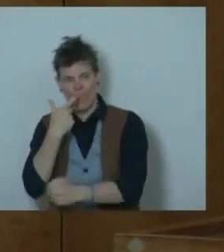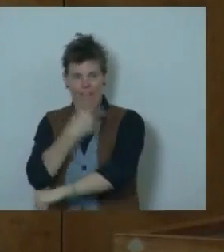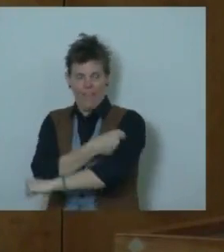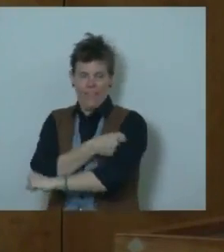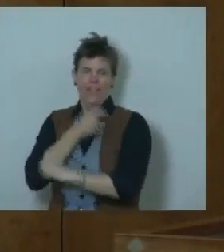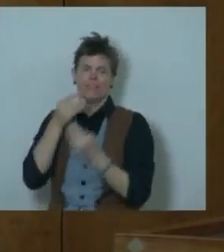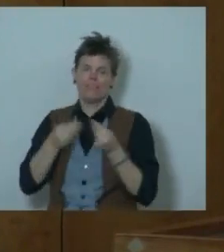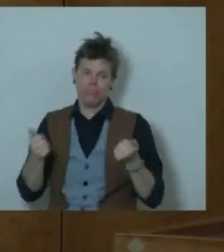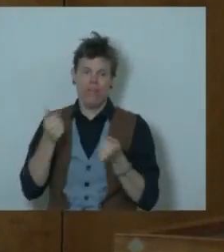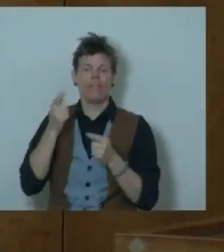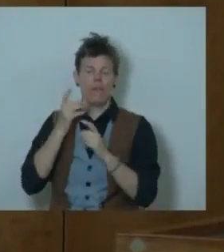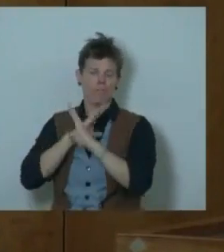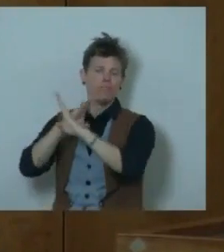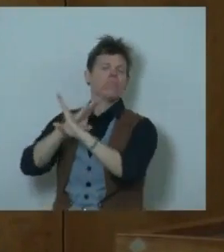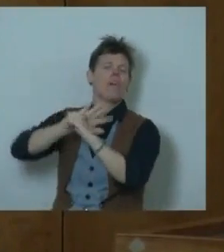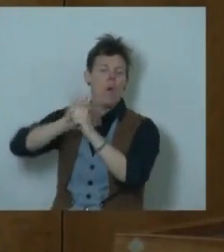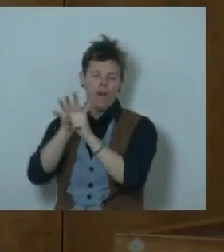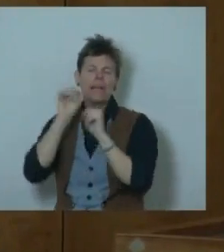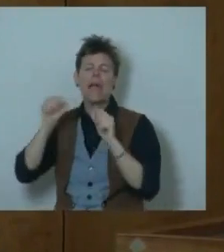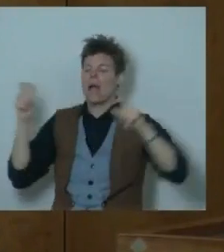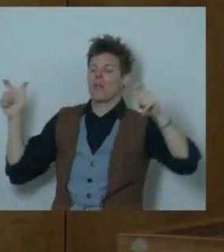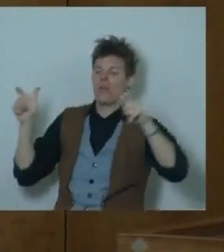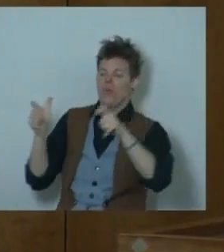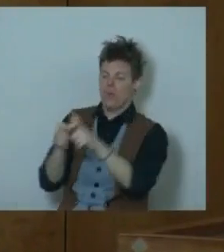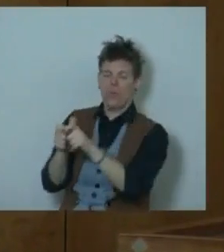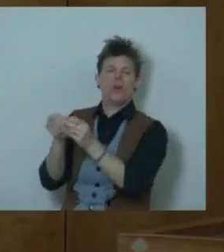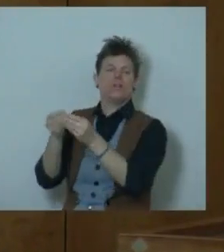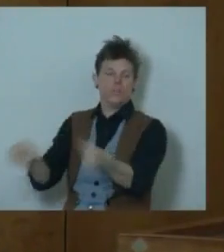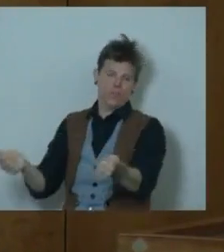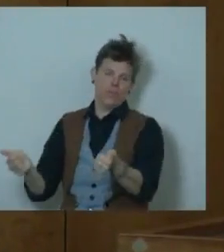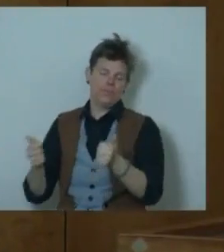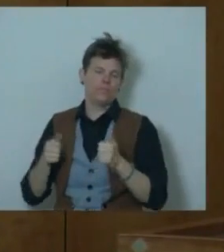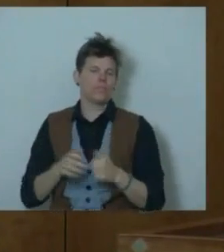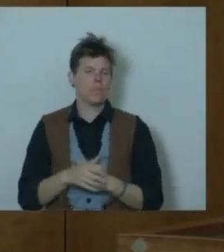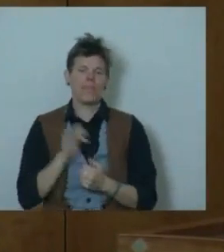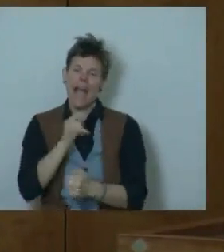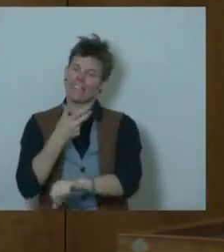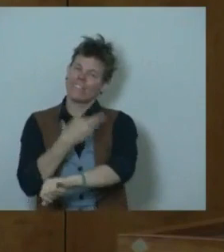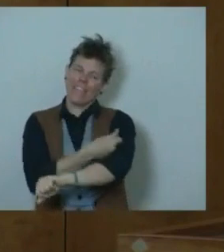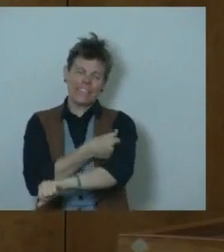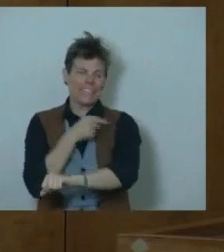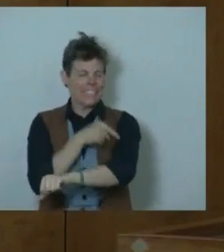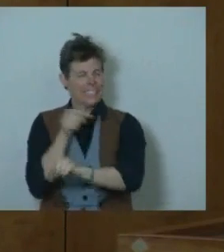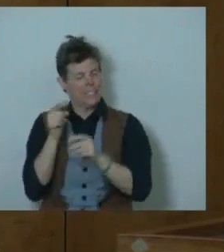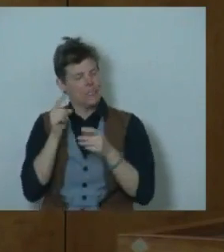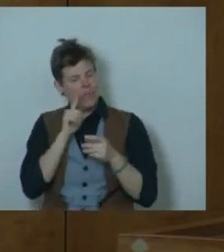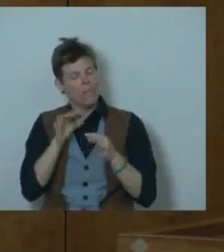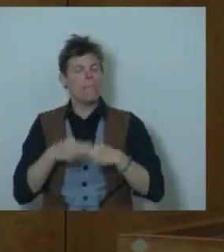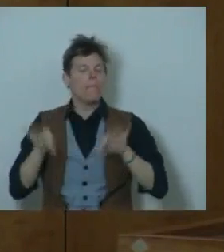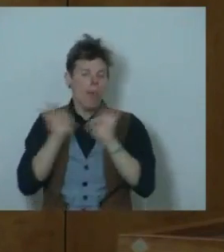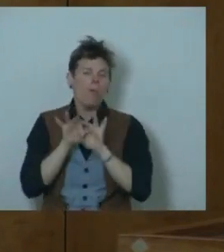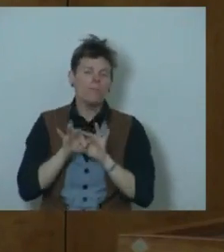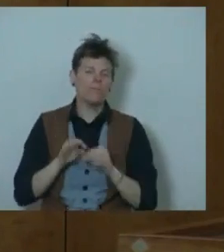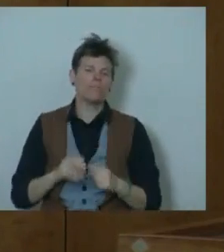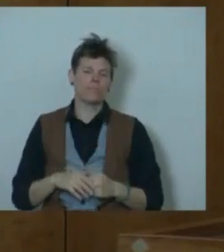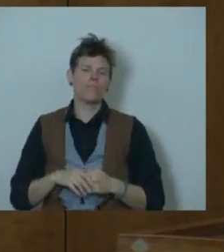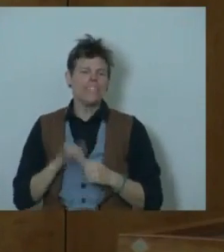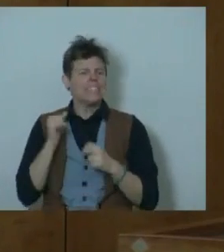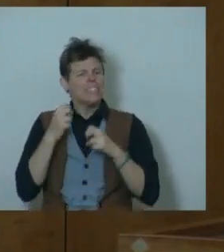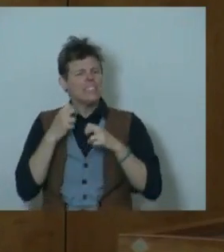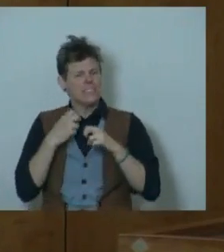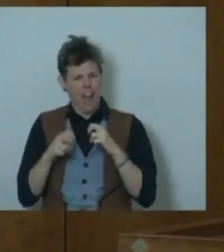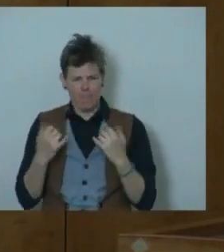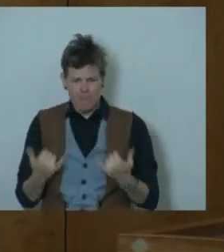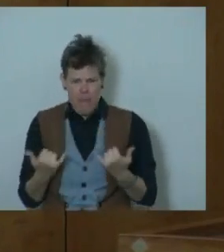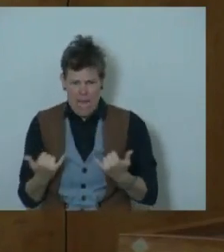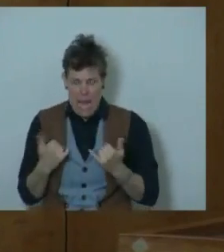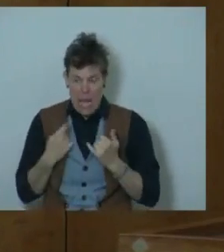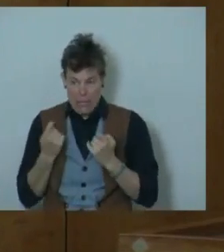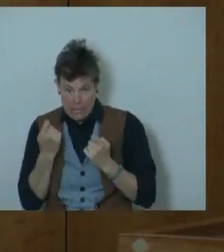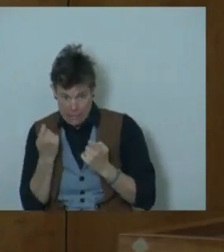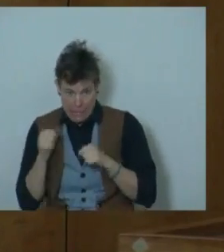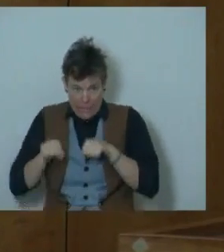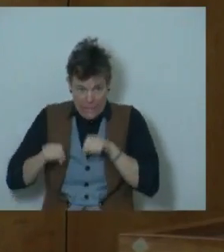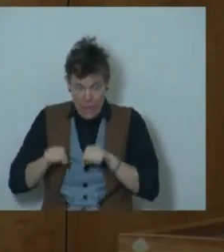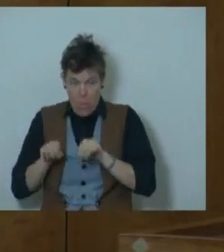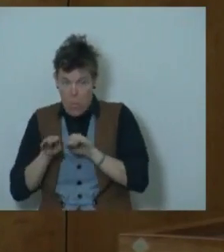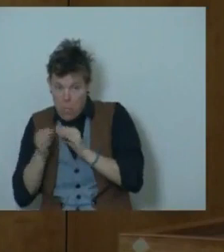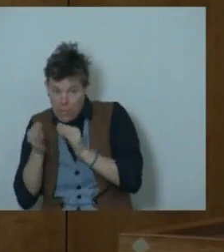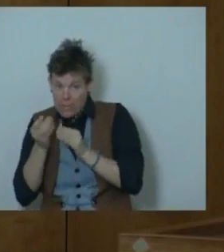ULTIMATELY WE ALL HAVE TO BE IMMUNE OR ALMOST ALL OF US HAVE TO BE IMMUNE TO HAVE THIS GO AWAY, WHICH IS EITHER THROUGH VACCINE OR HAVING IT.